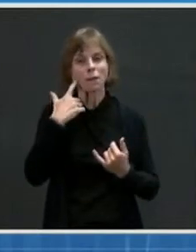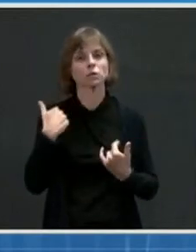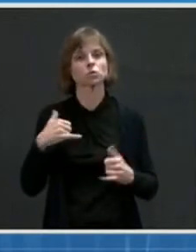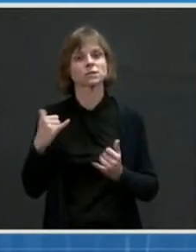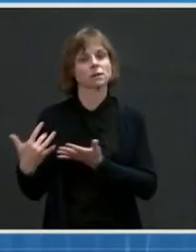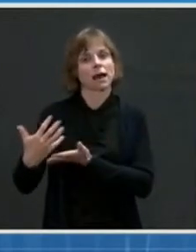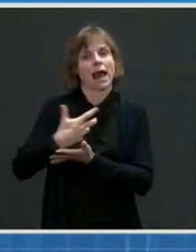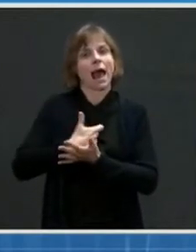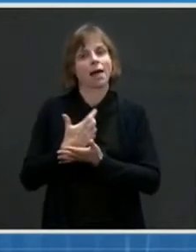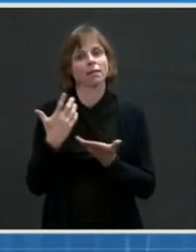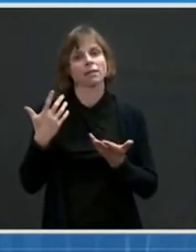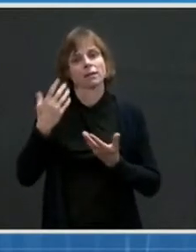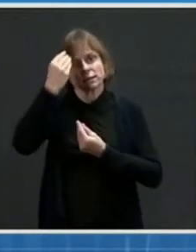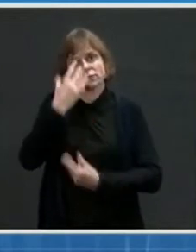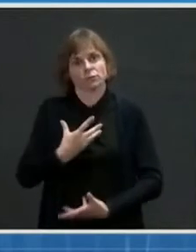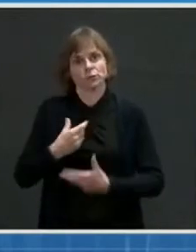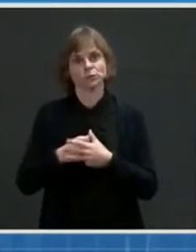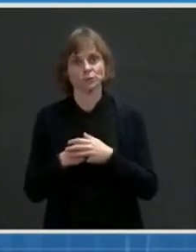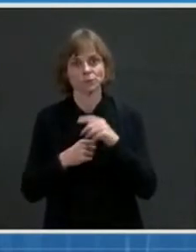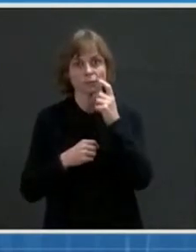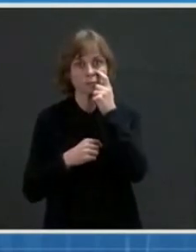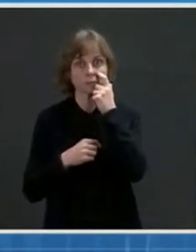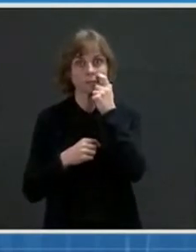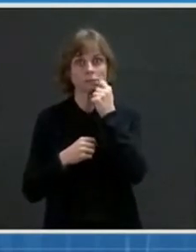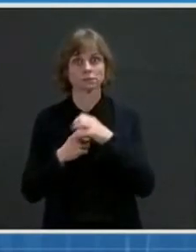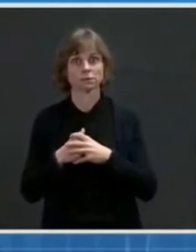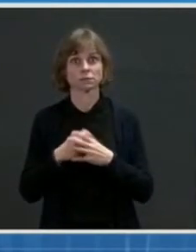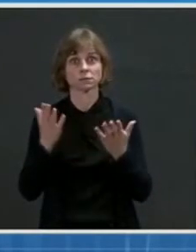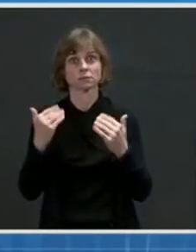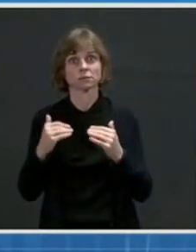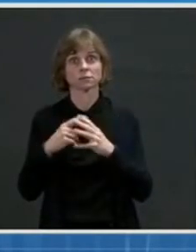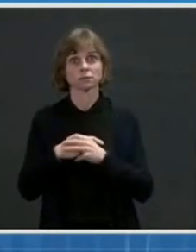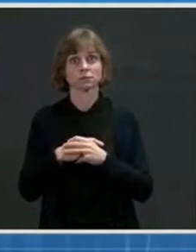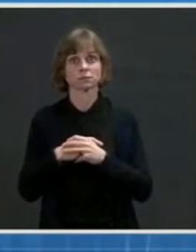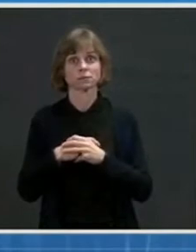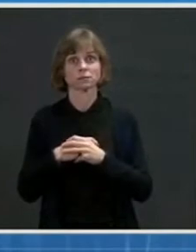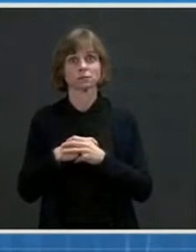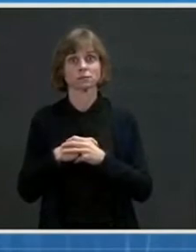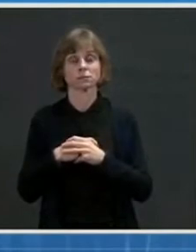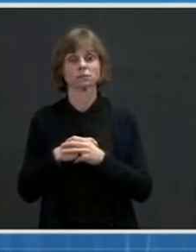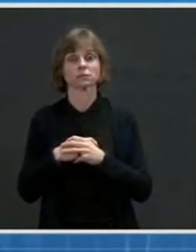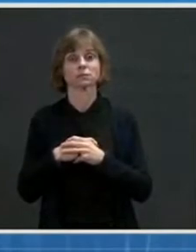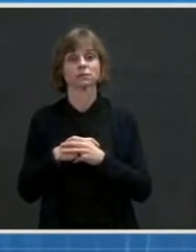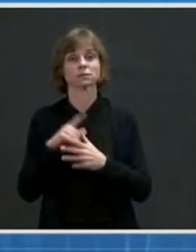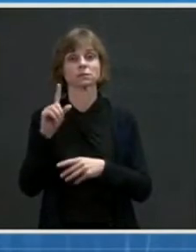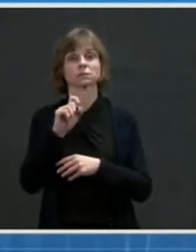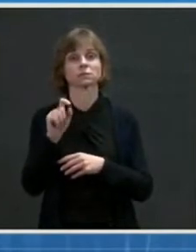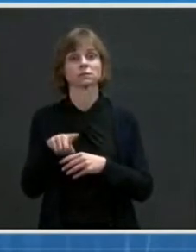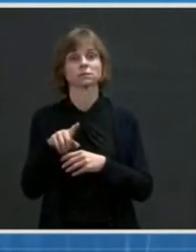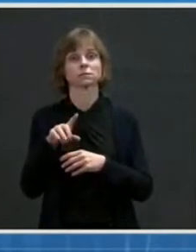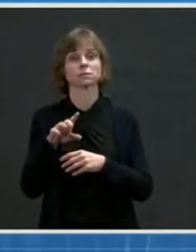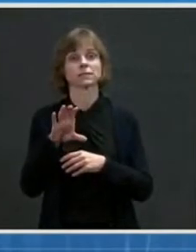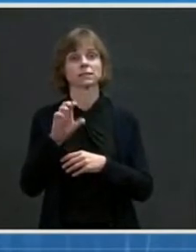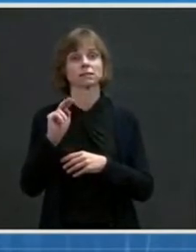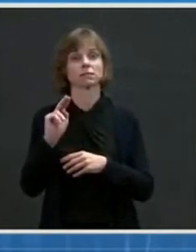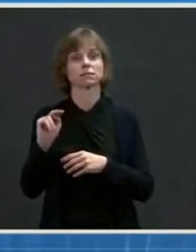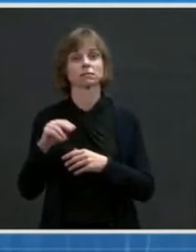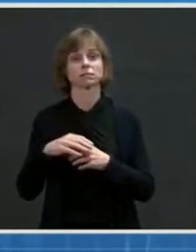BEEN DONE AND MORE FORTHCOMING